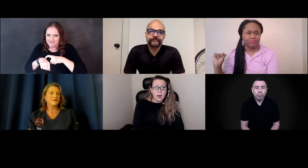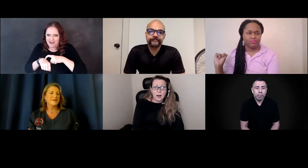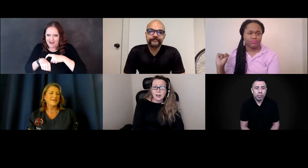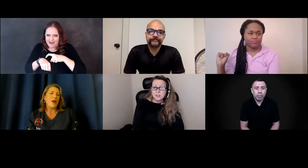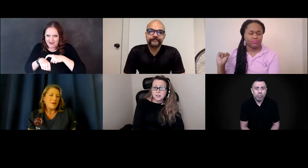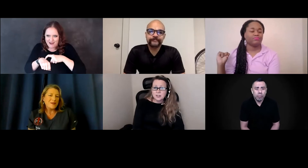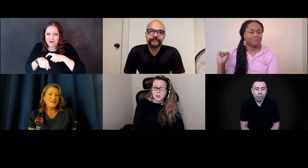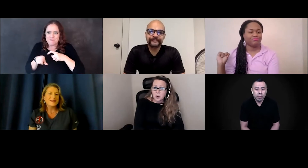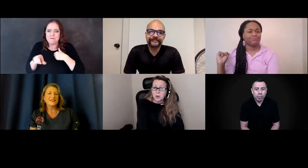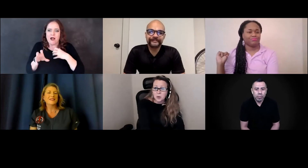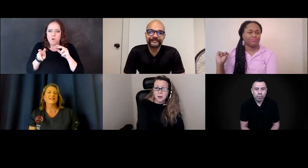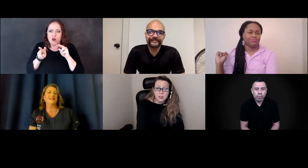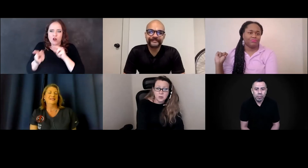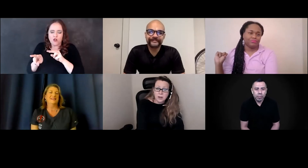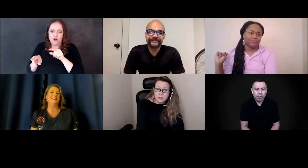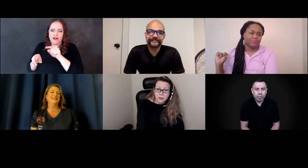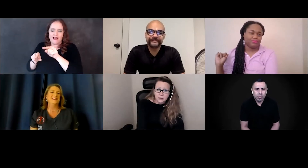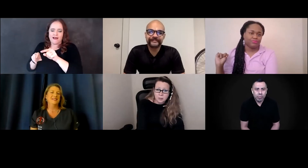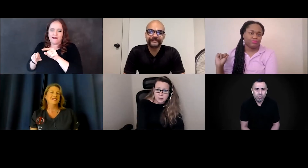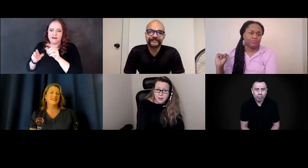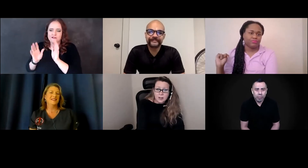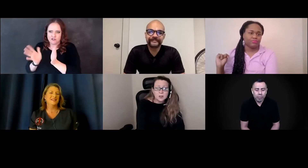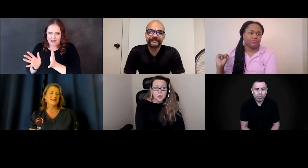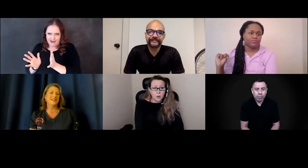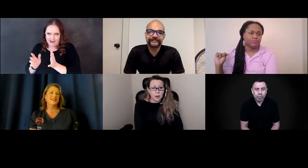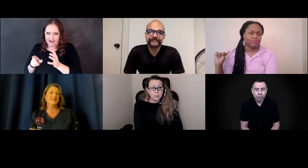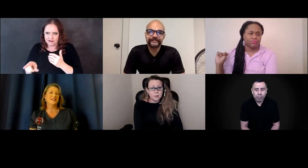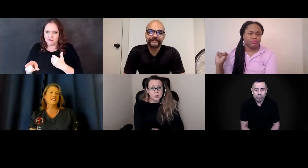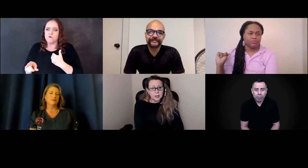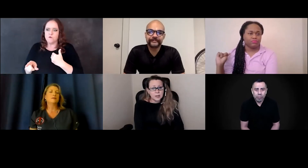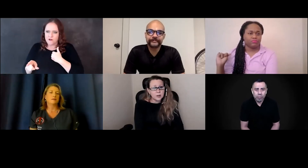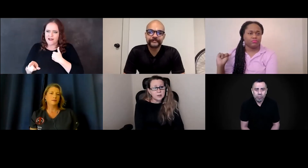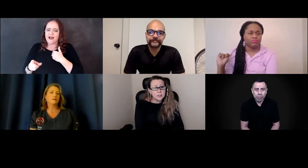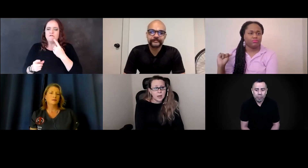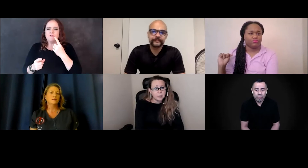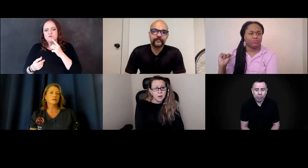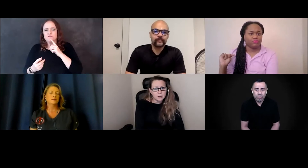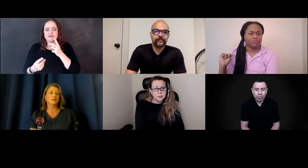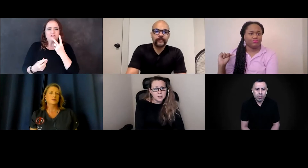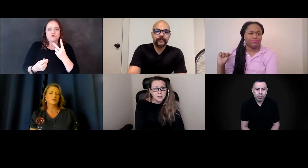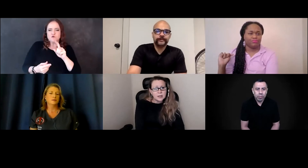I have to let you all know that we are starting to run out of time. So I'm looking down here in the chat box.